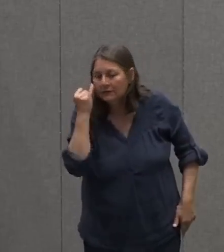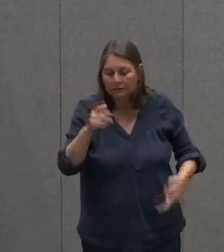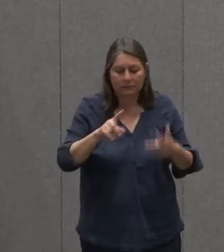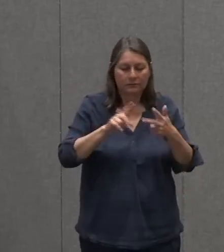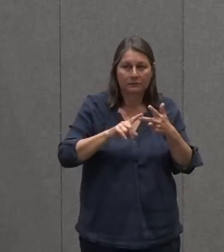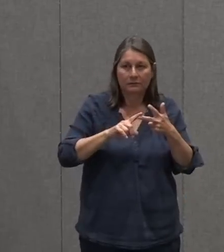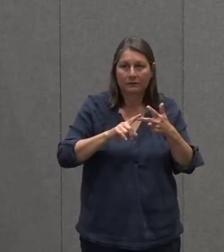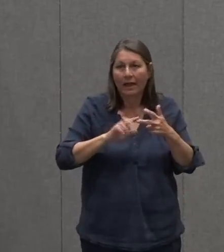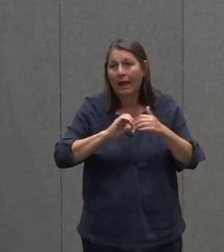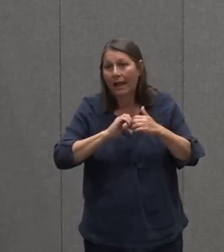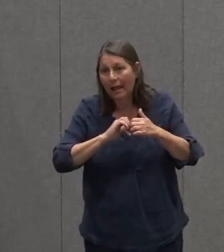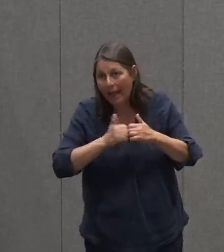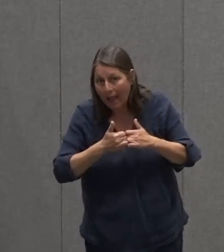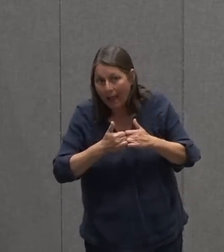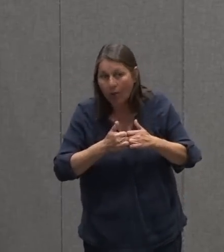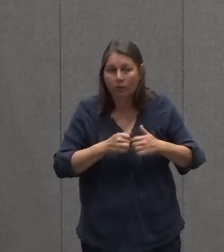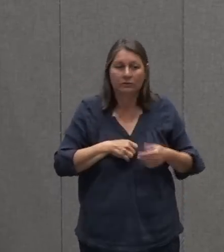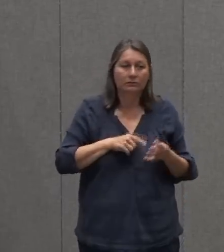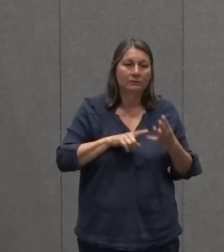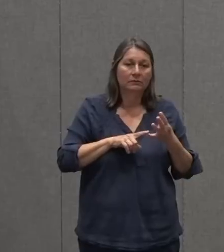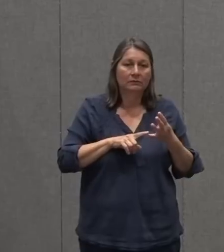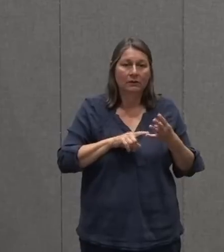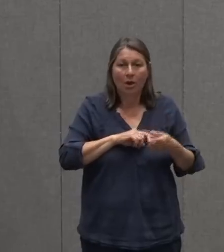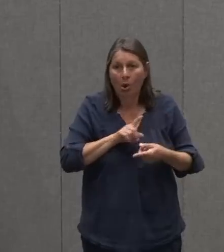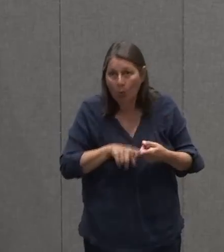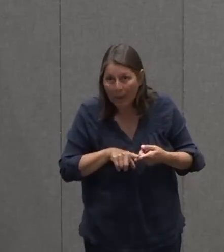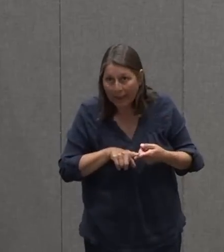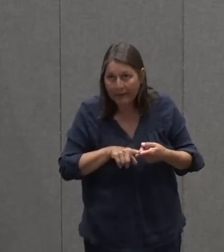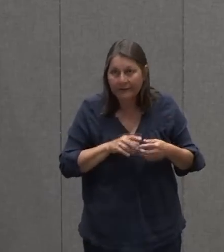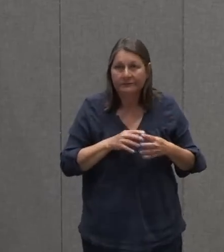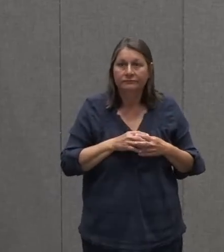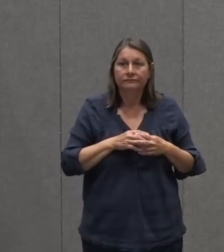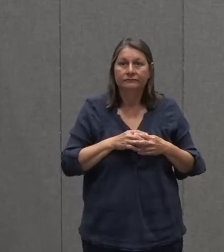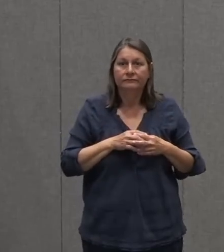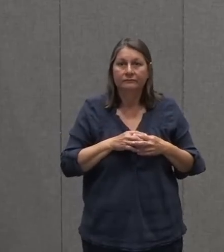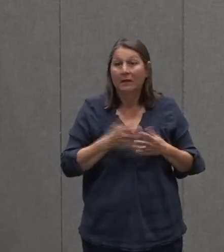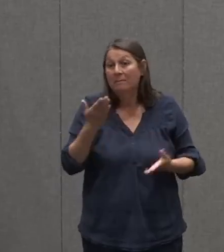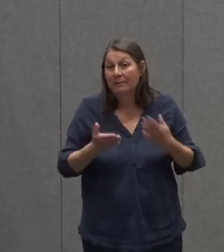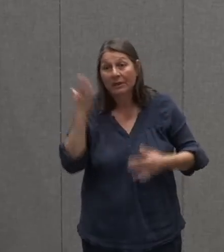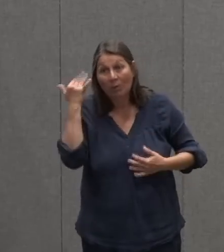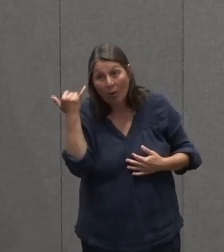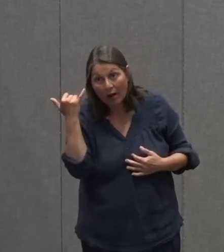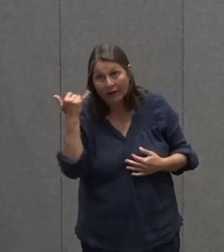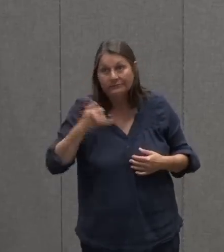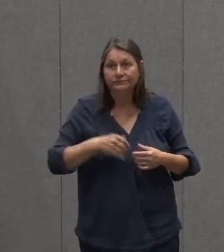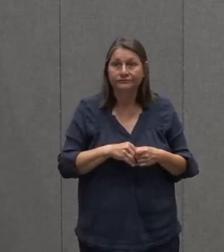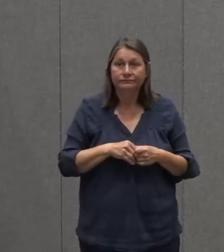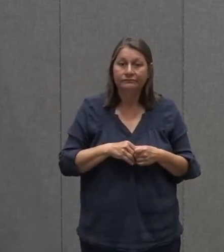And then to draw up an example of representation of what you think is happening and share it with someone.